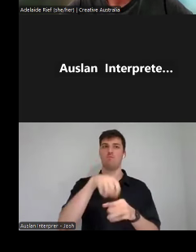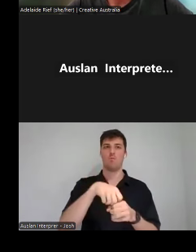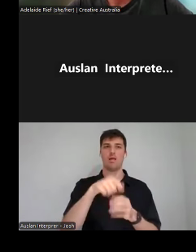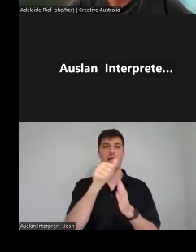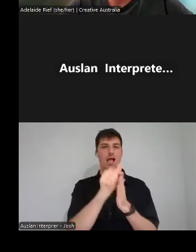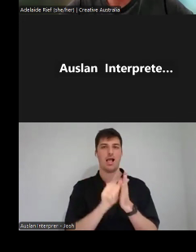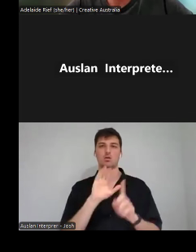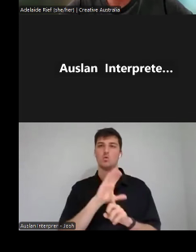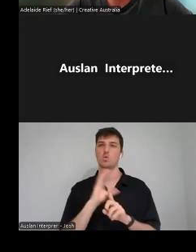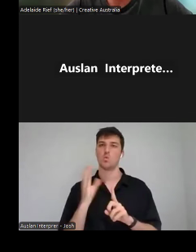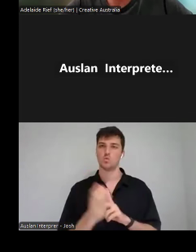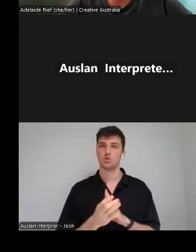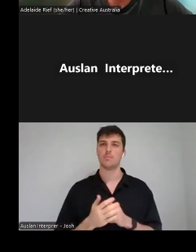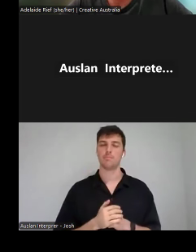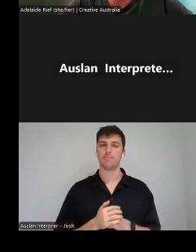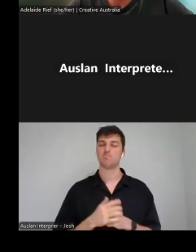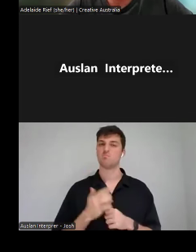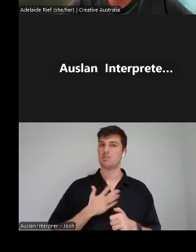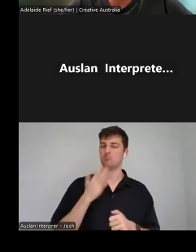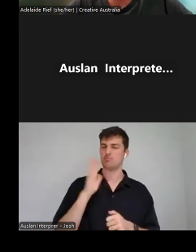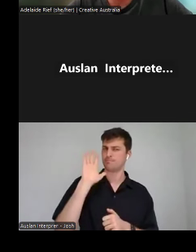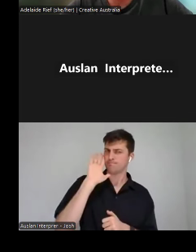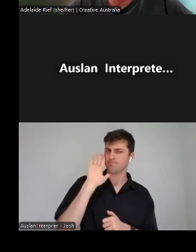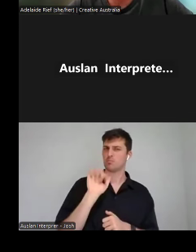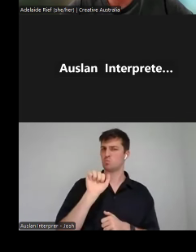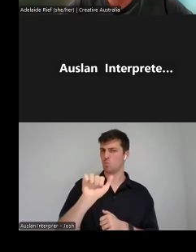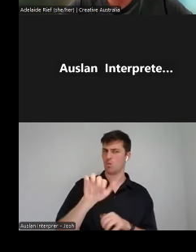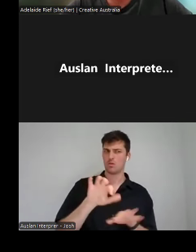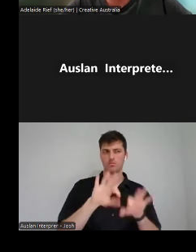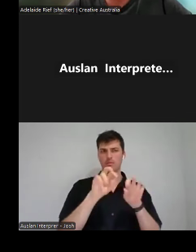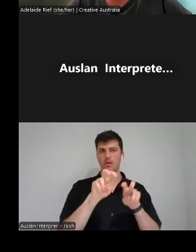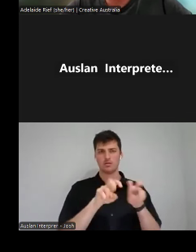So we're interested for you to tell us how your selected activity will help you to achieve your